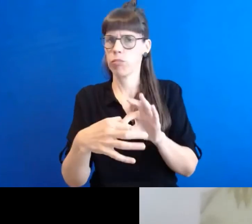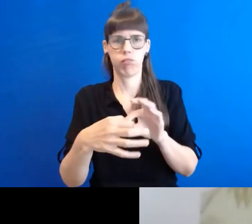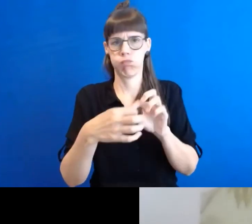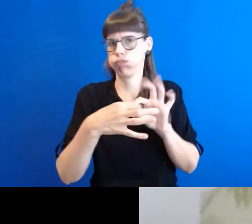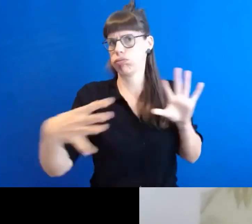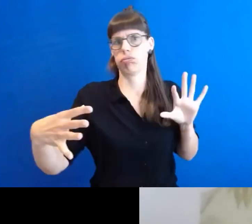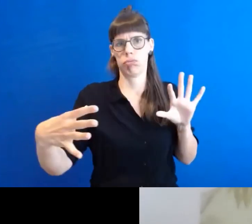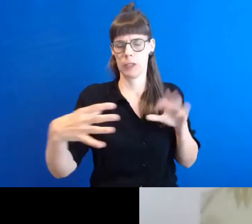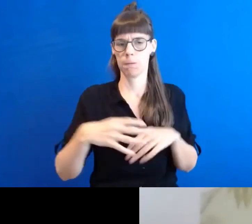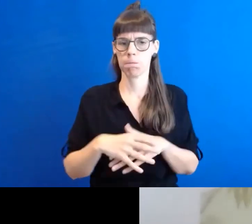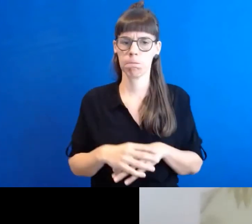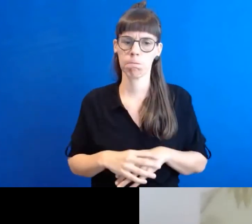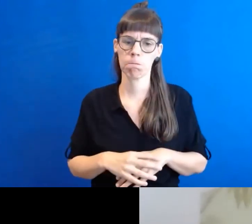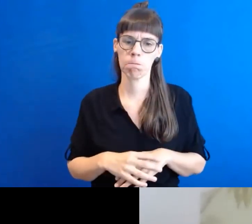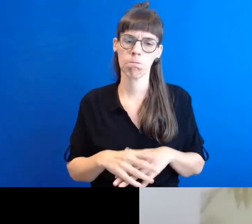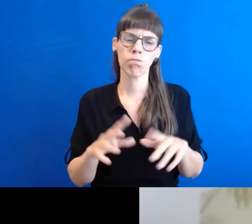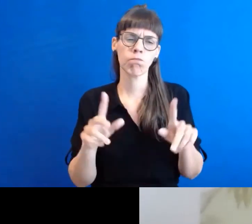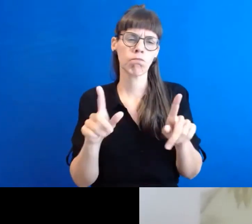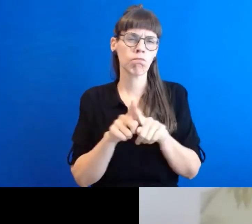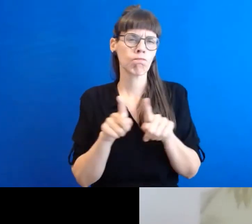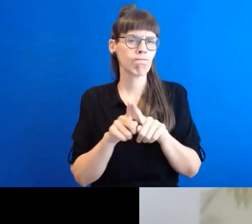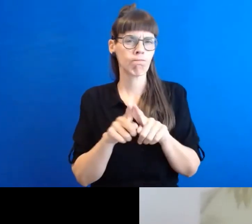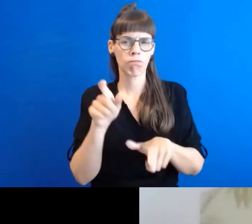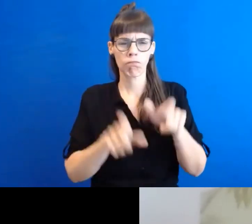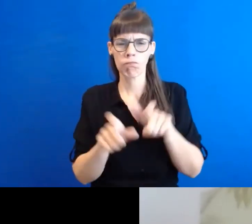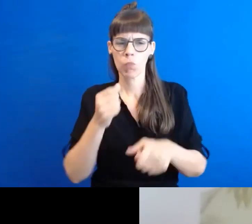the service provision and the disruption of services